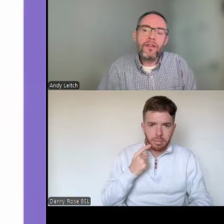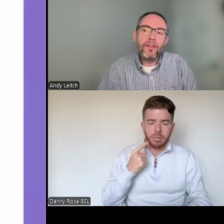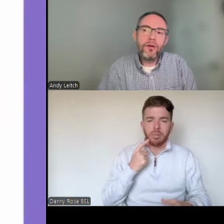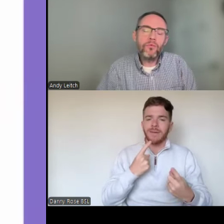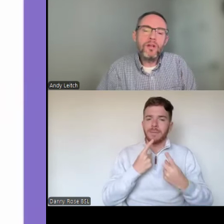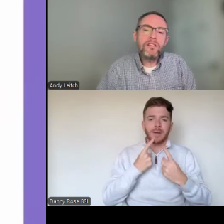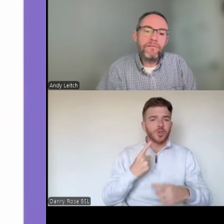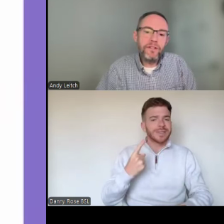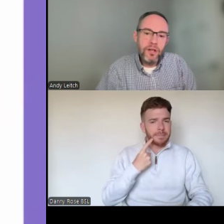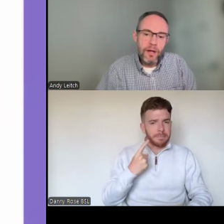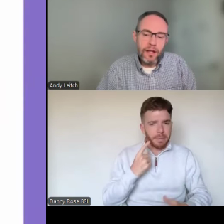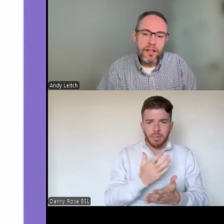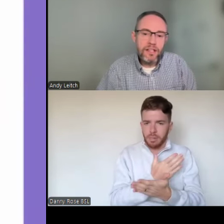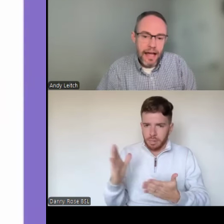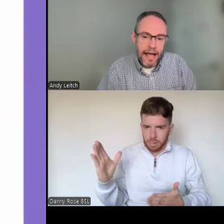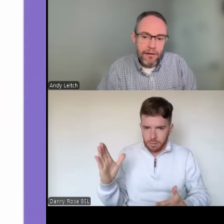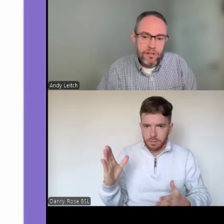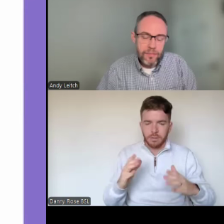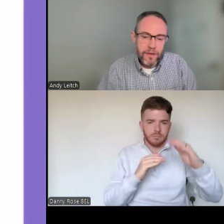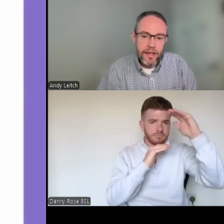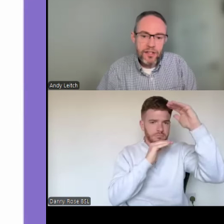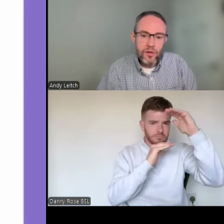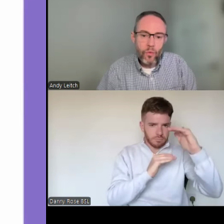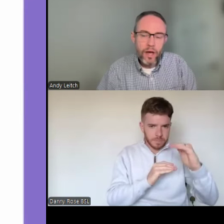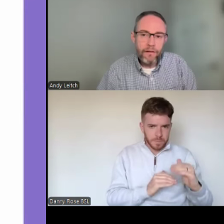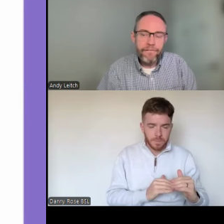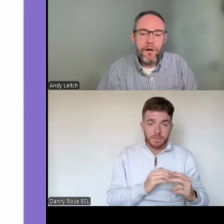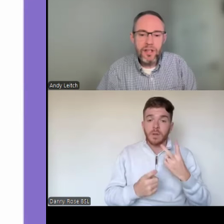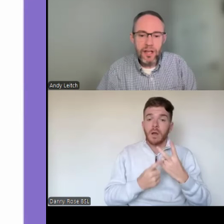The other reason for doing these layouts is we are focusing